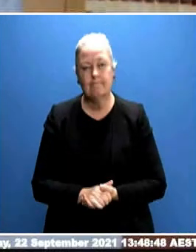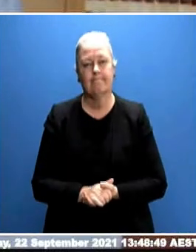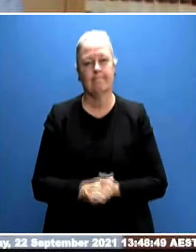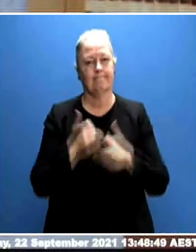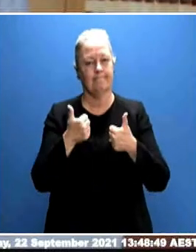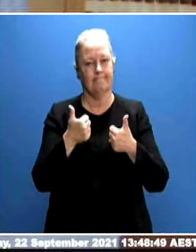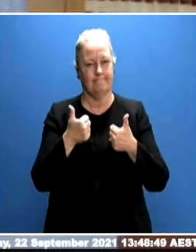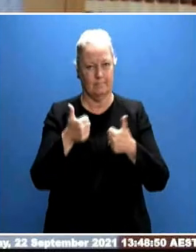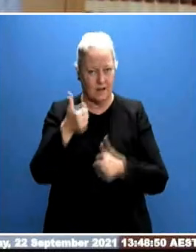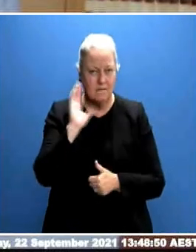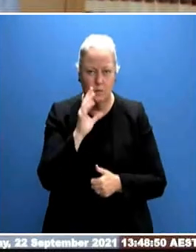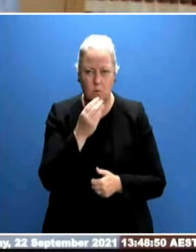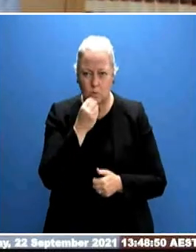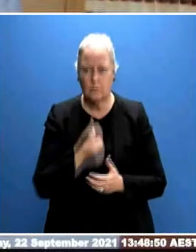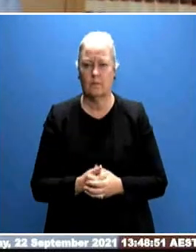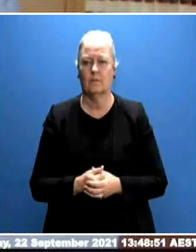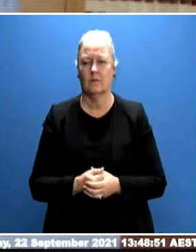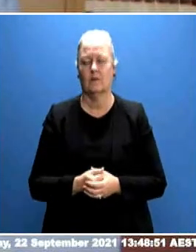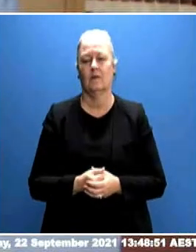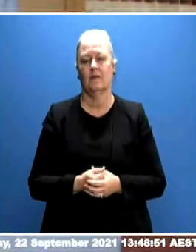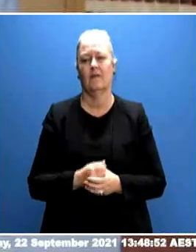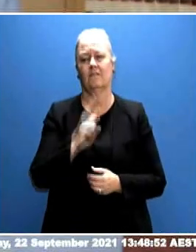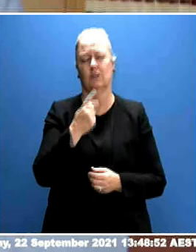Thank you, and can I start with an acknowledgement to the traditional